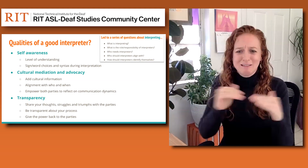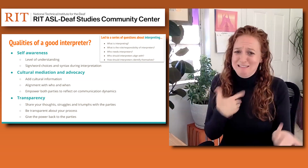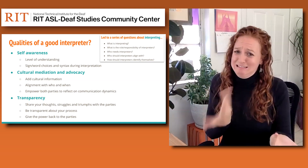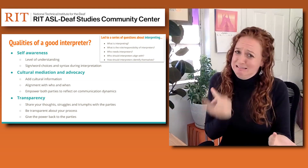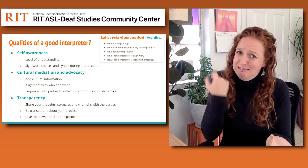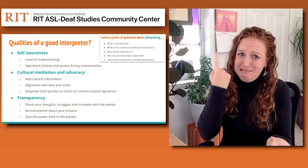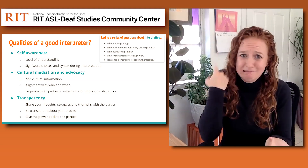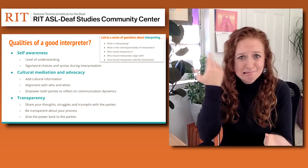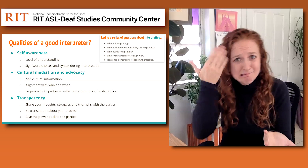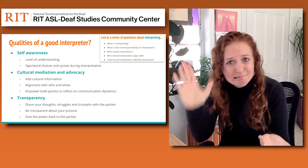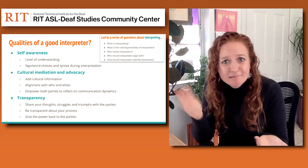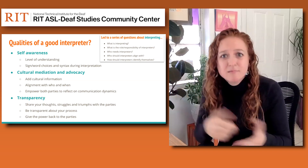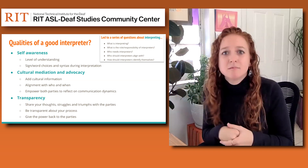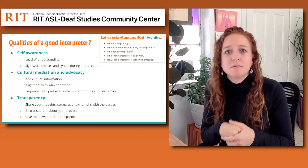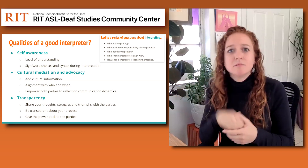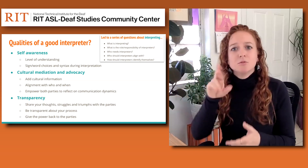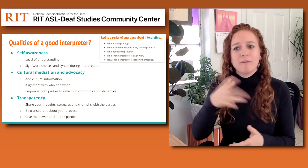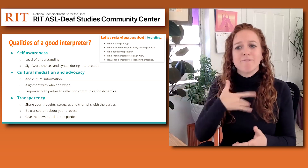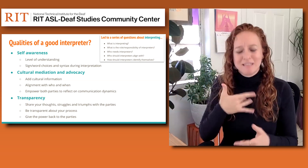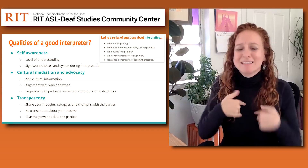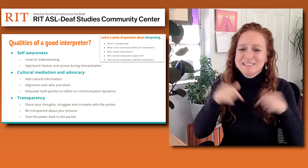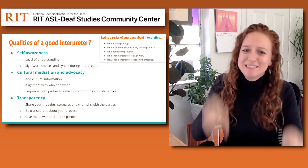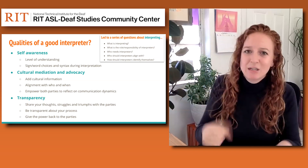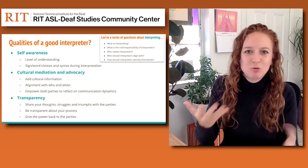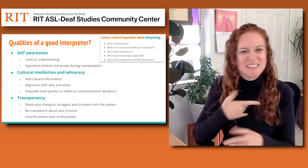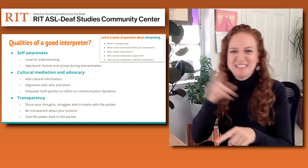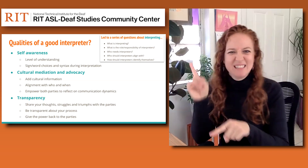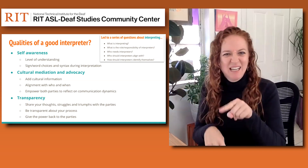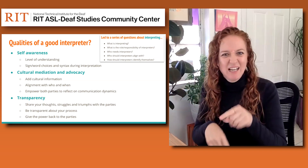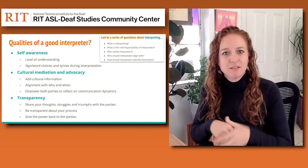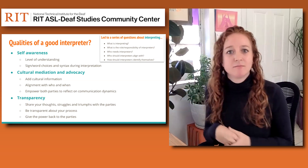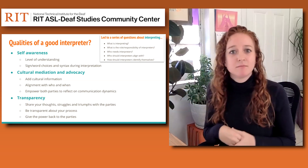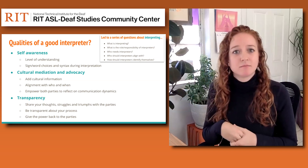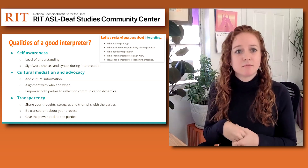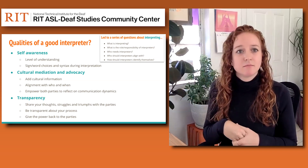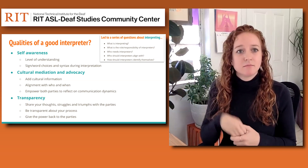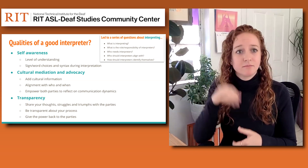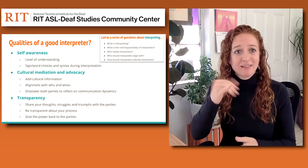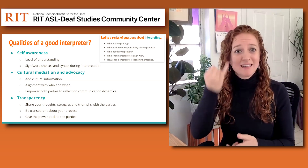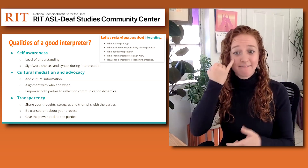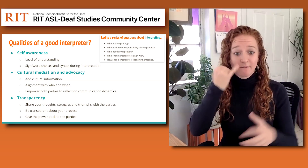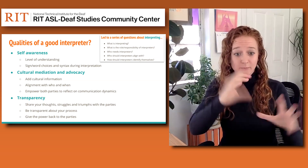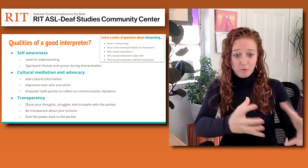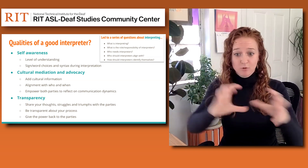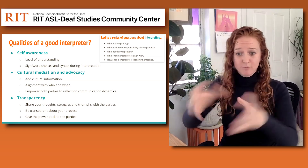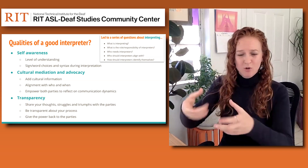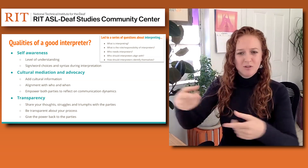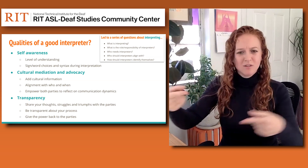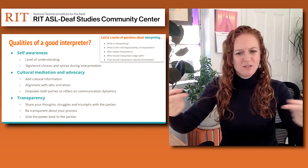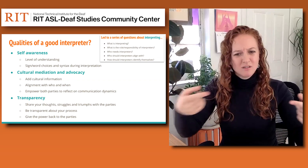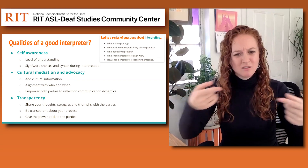If you are out of your depth, admit it. We can all do certain things and can't do other things.